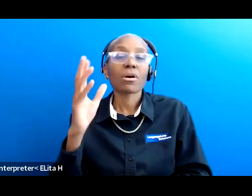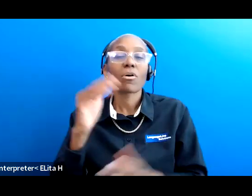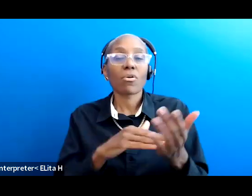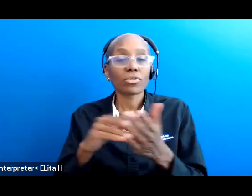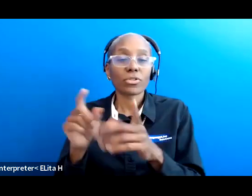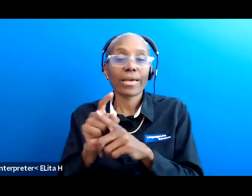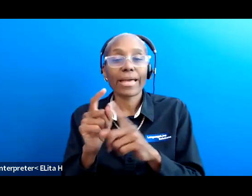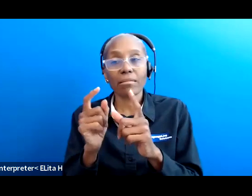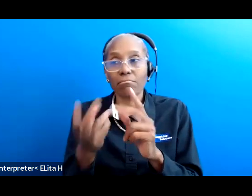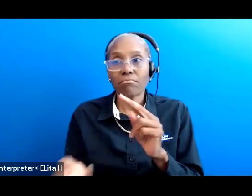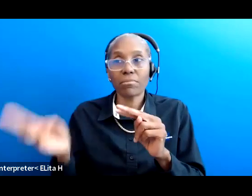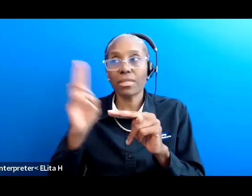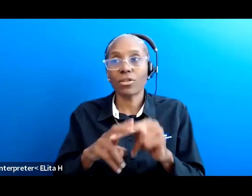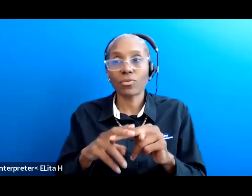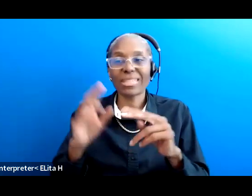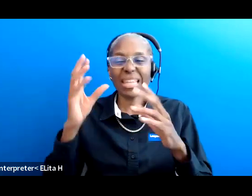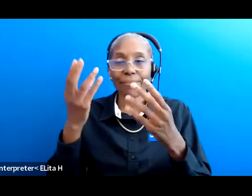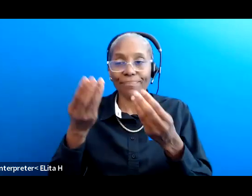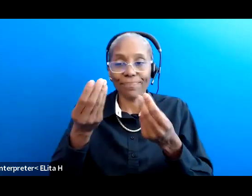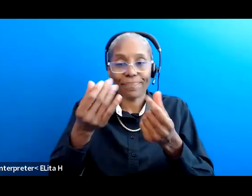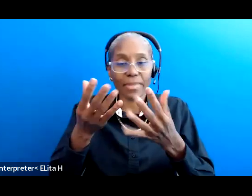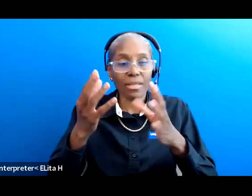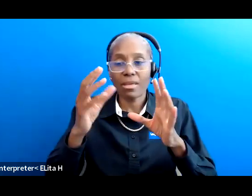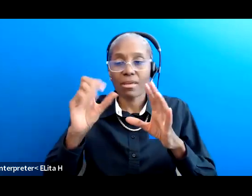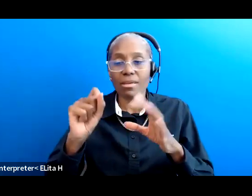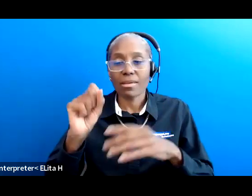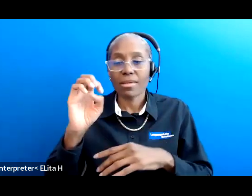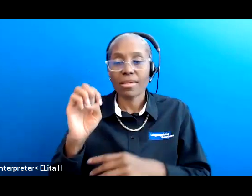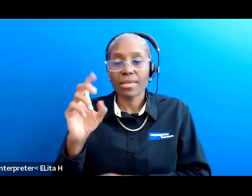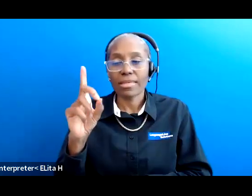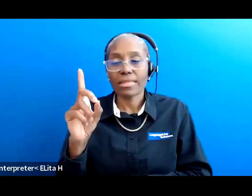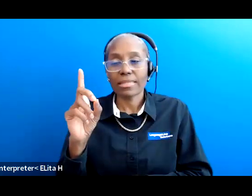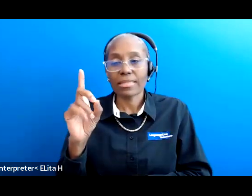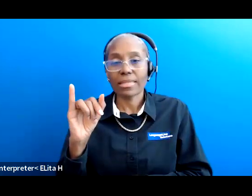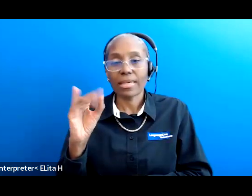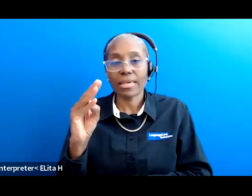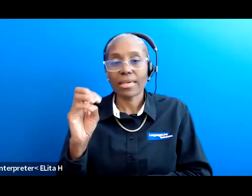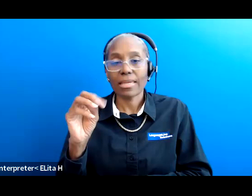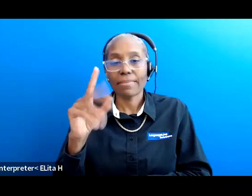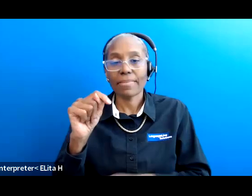kind of increase that sediment because maybe your body is trying to get rid of some of that bacteria.